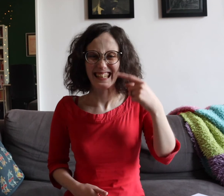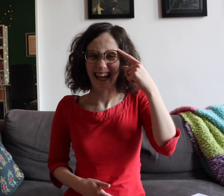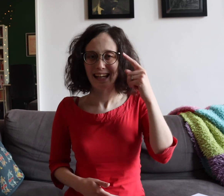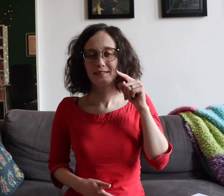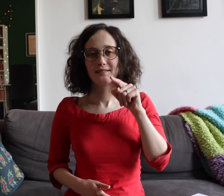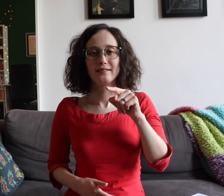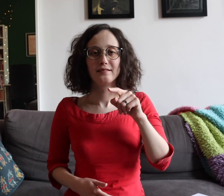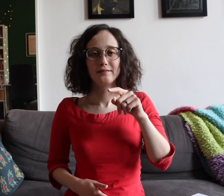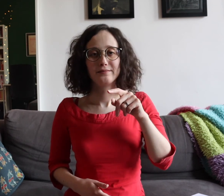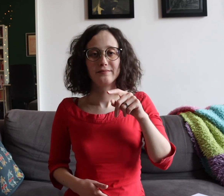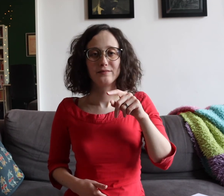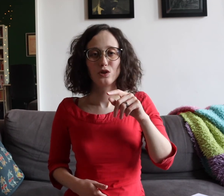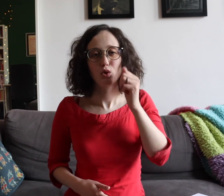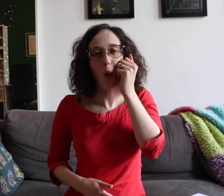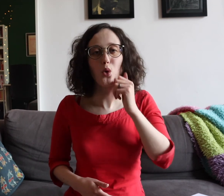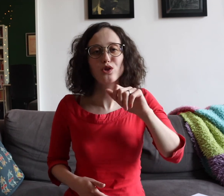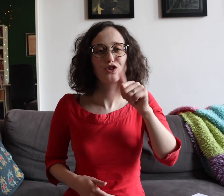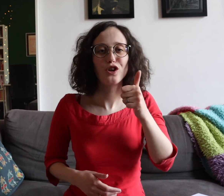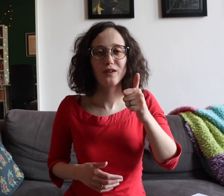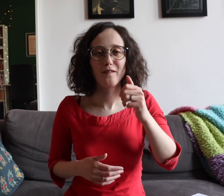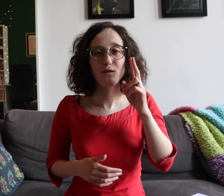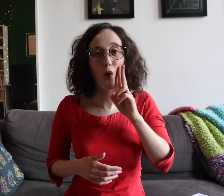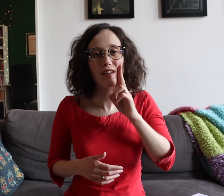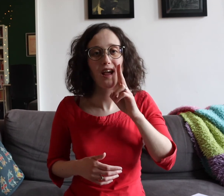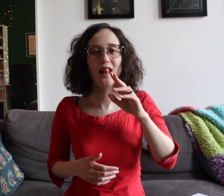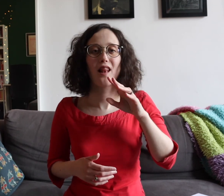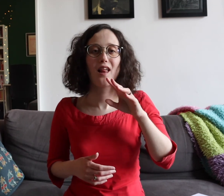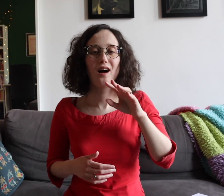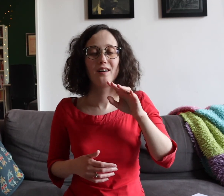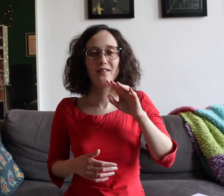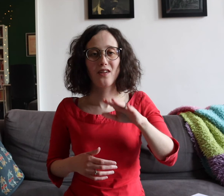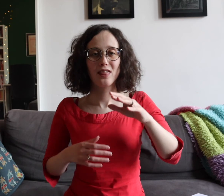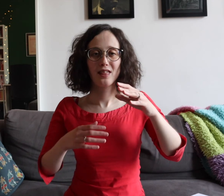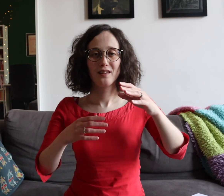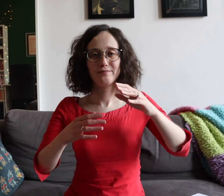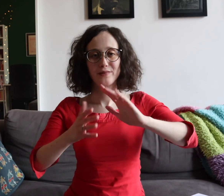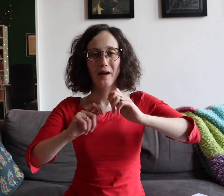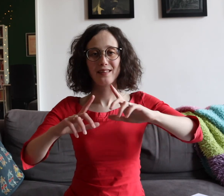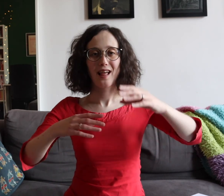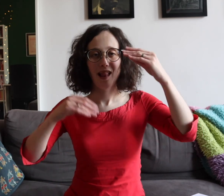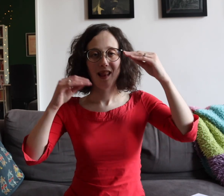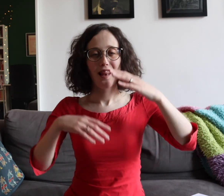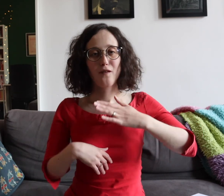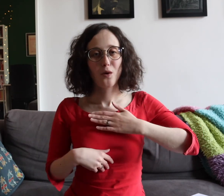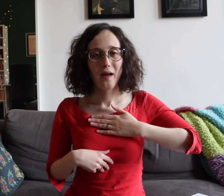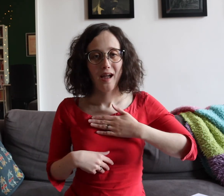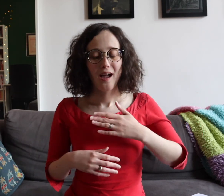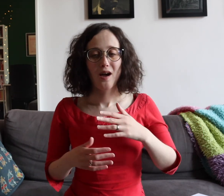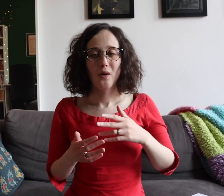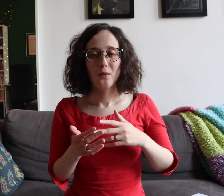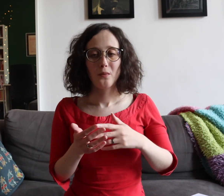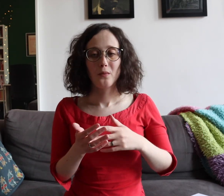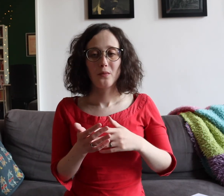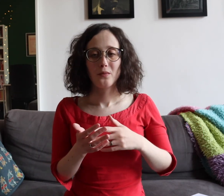I think that's the biggest benefit of learning sign language for me personally,